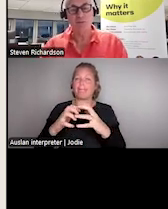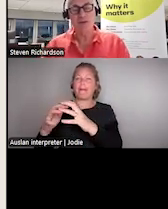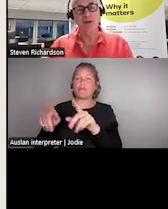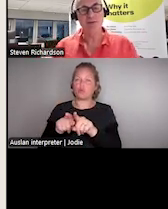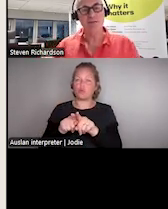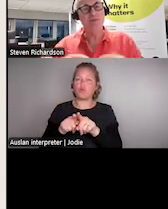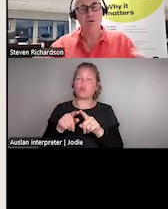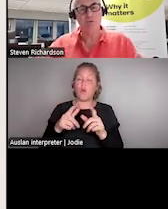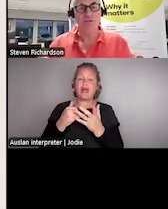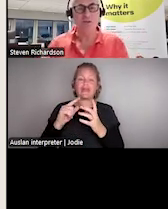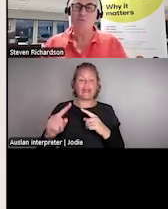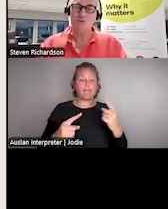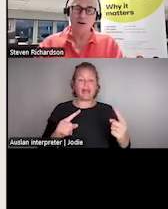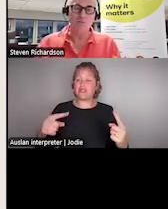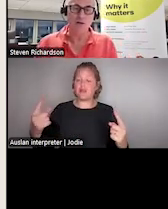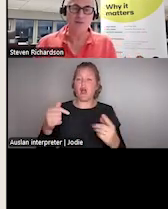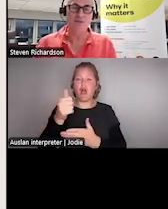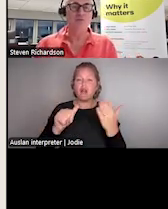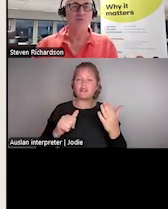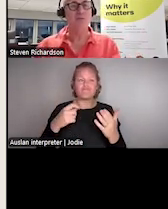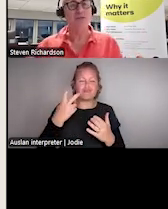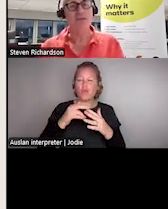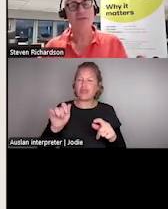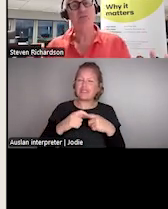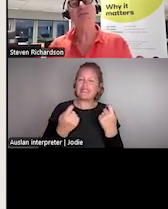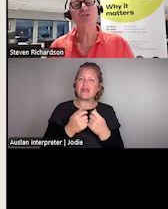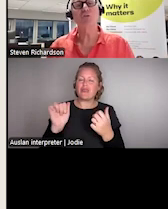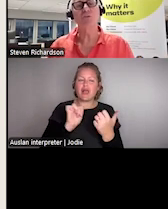independent artist inviting your team and your collaborators and friends in to assist you in